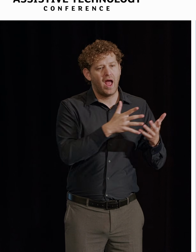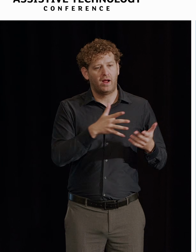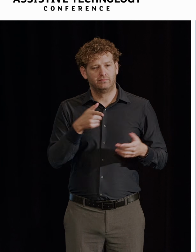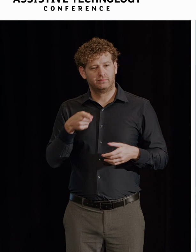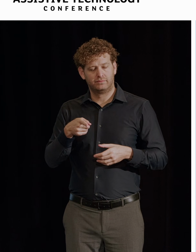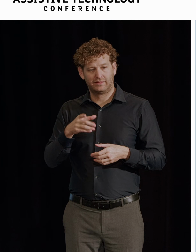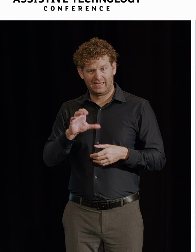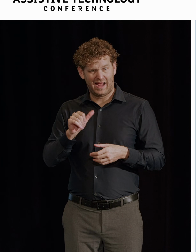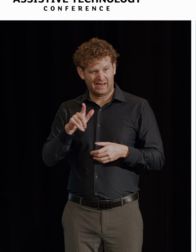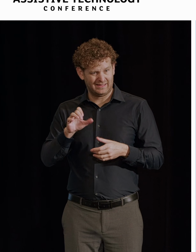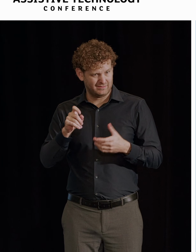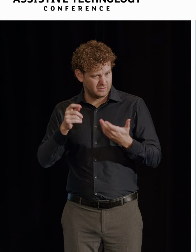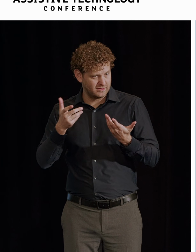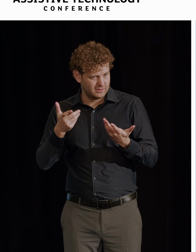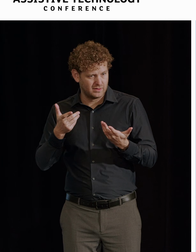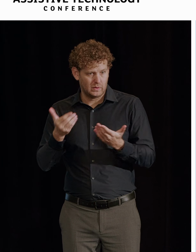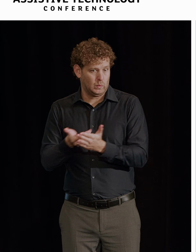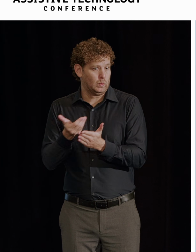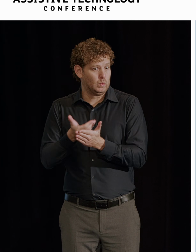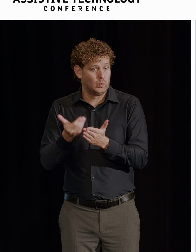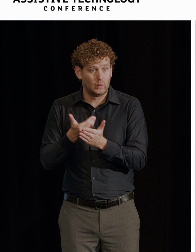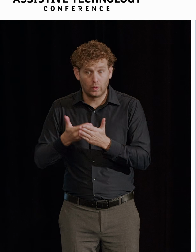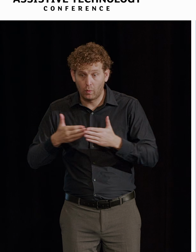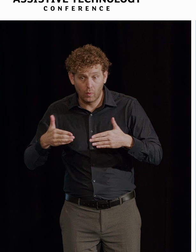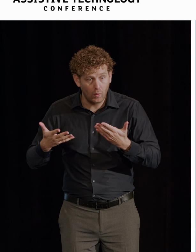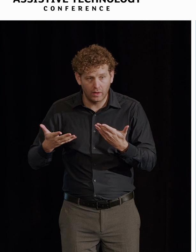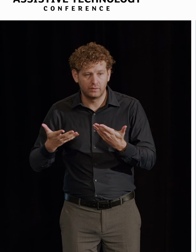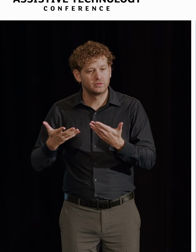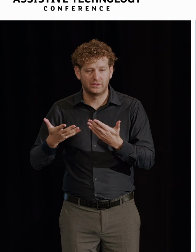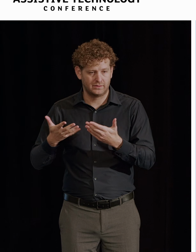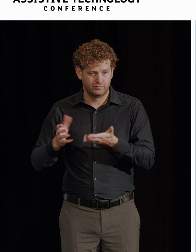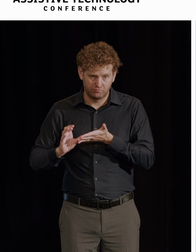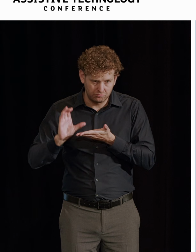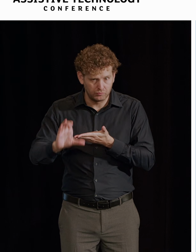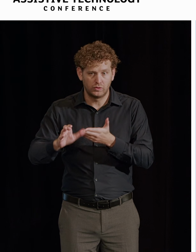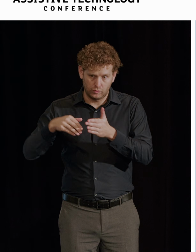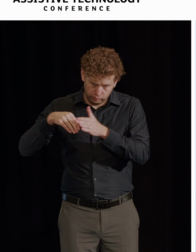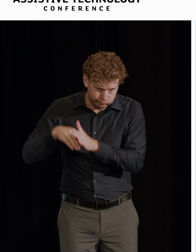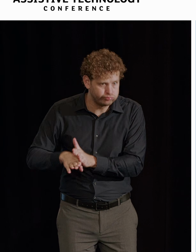and Catalyst grants offer $200,000 for developers proposing new high-impact